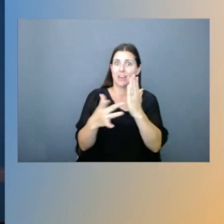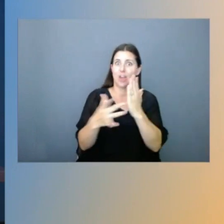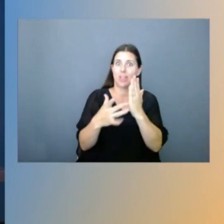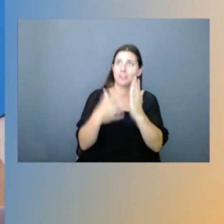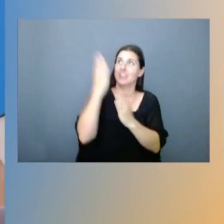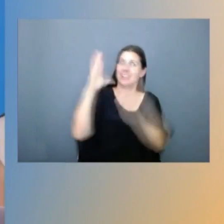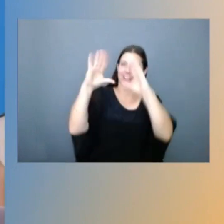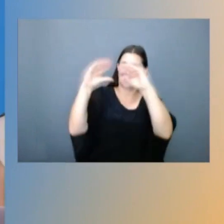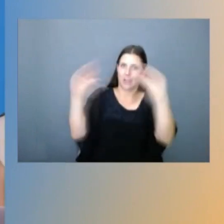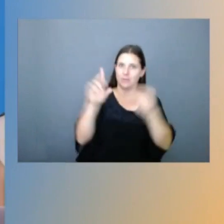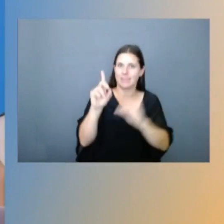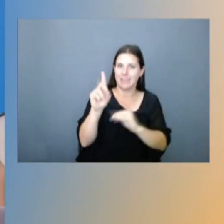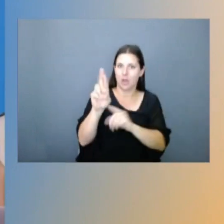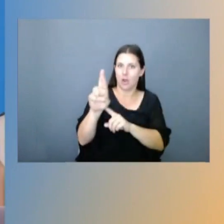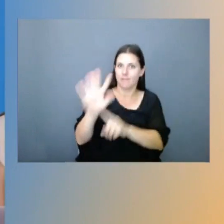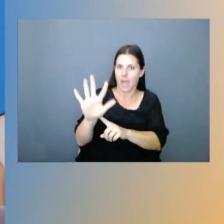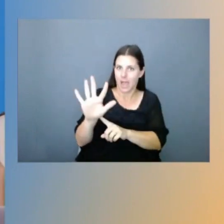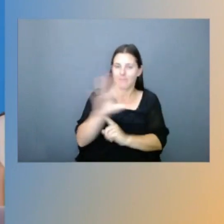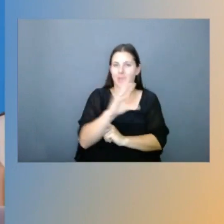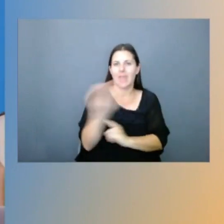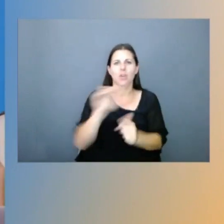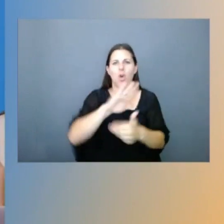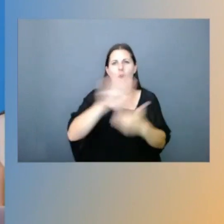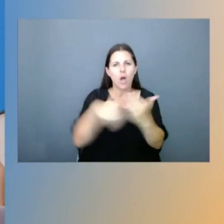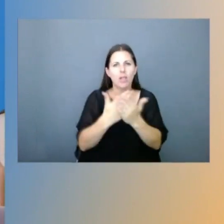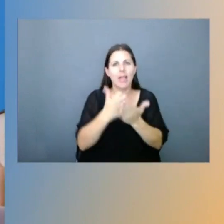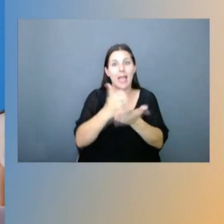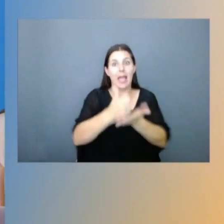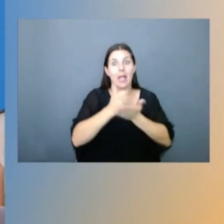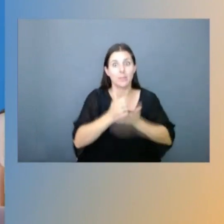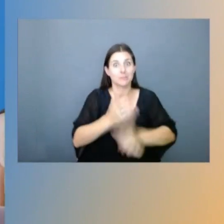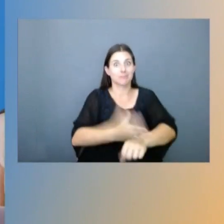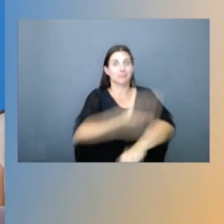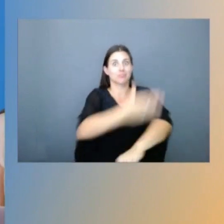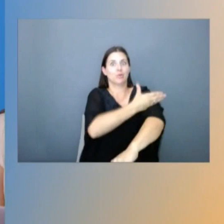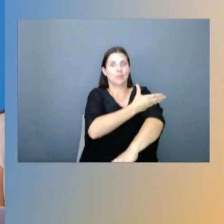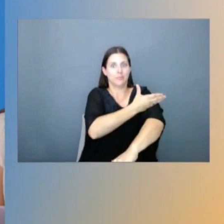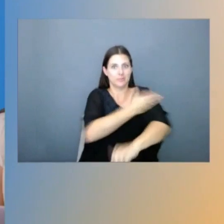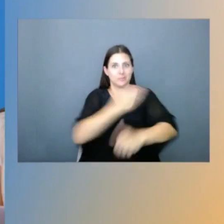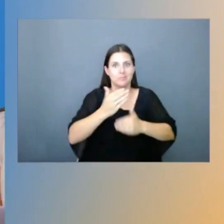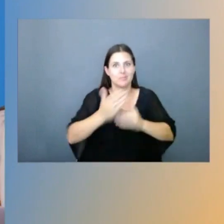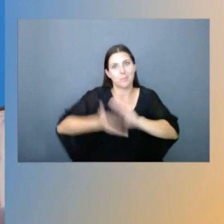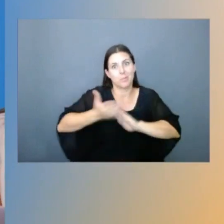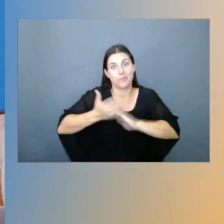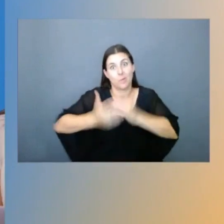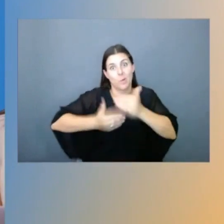and all of this helps improve performance together for customers and makes them more cost efficient.